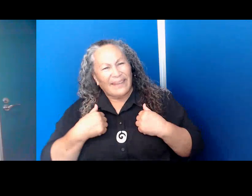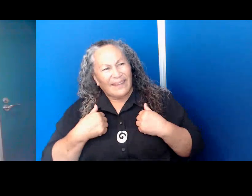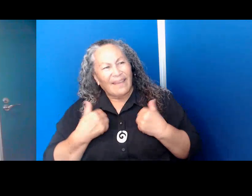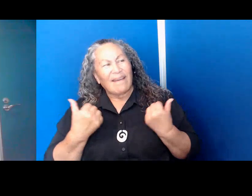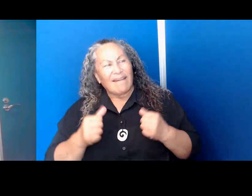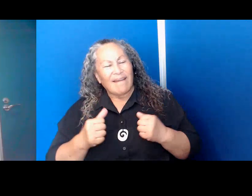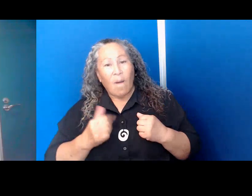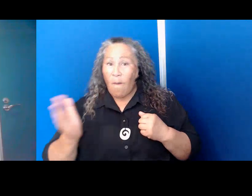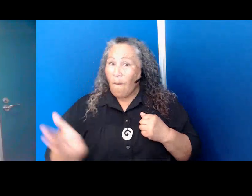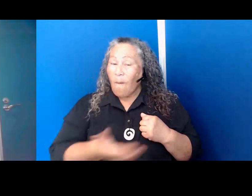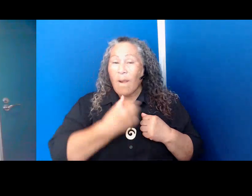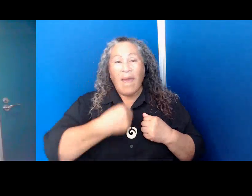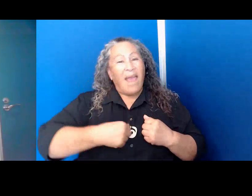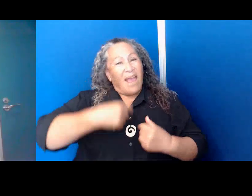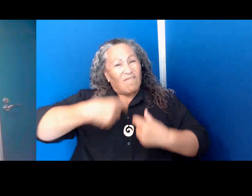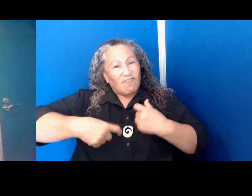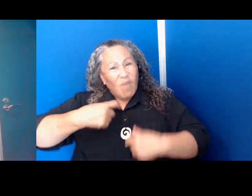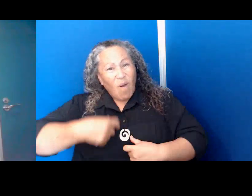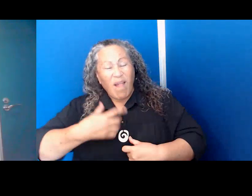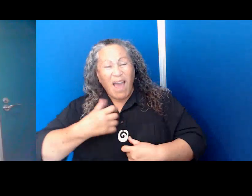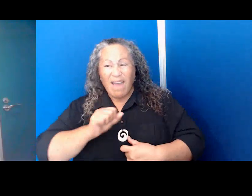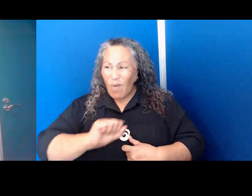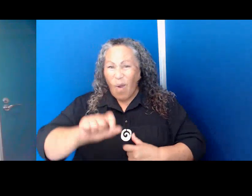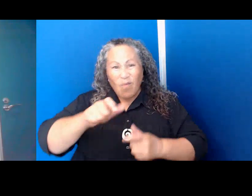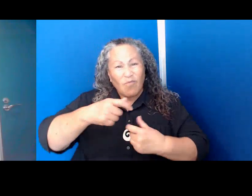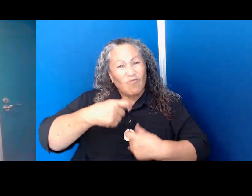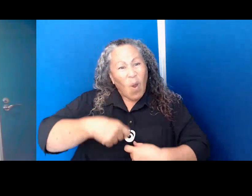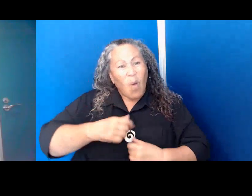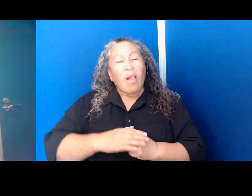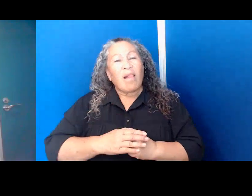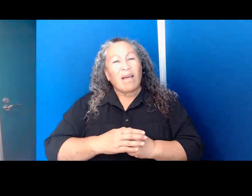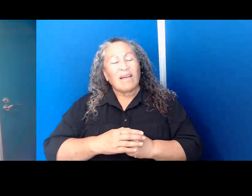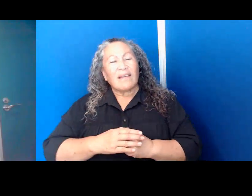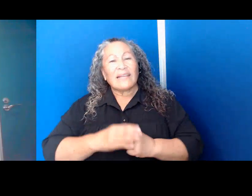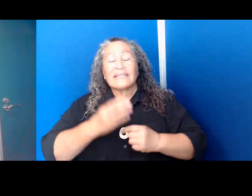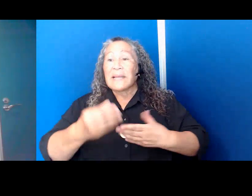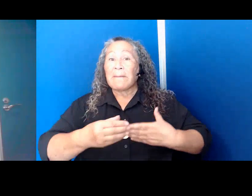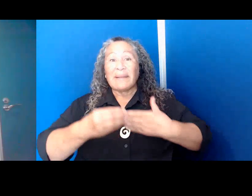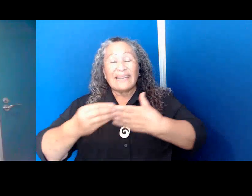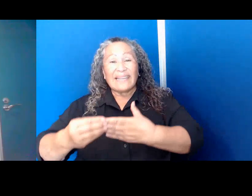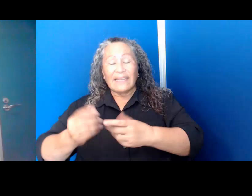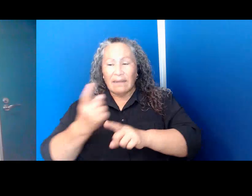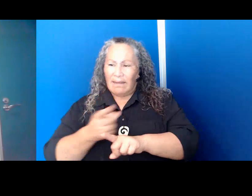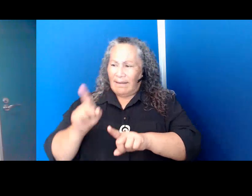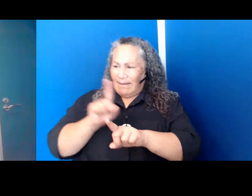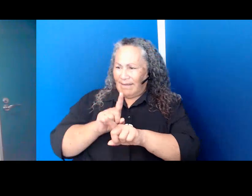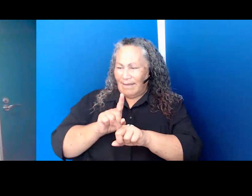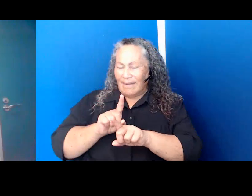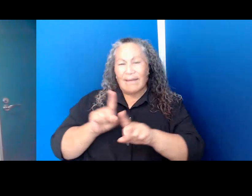some lead from the front, some lead from behind, and every person matters.